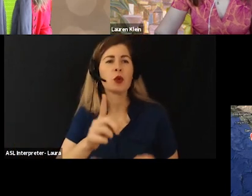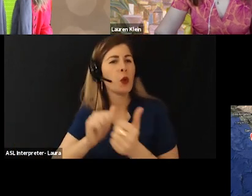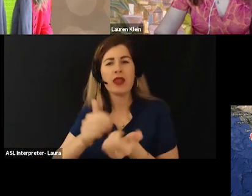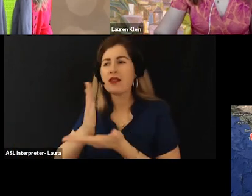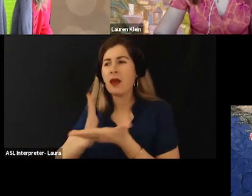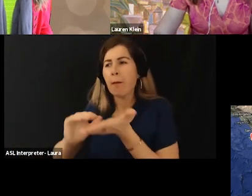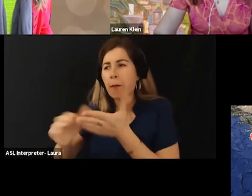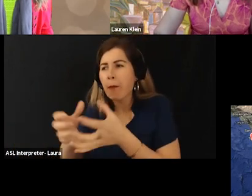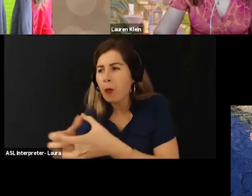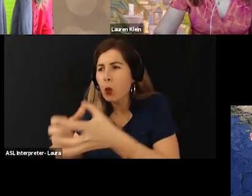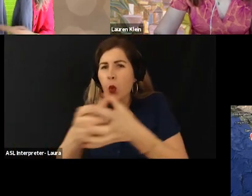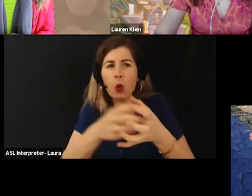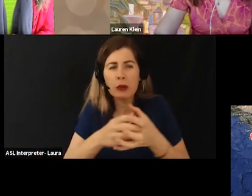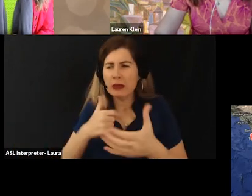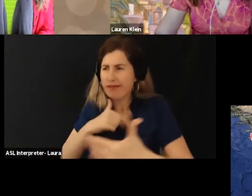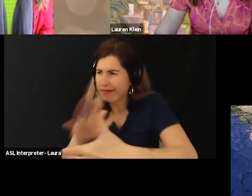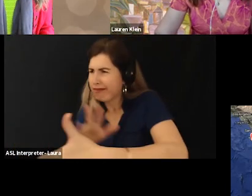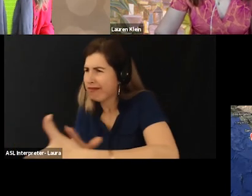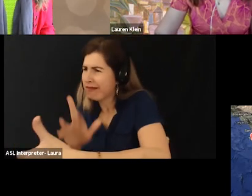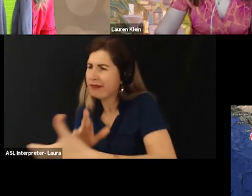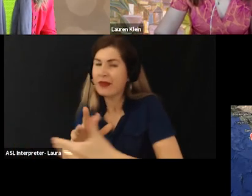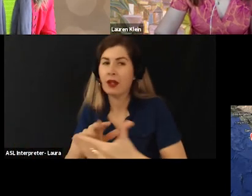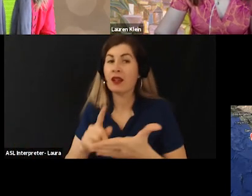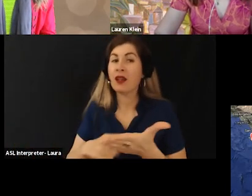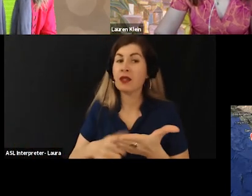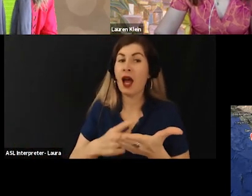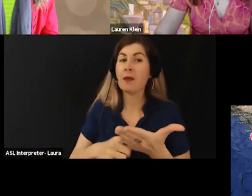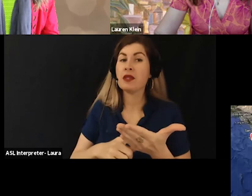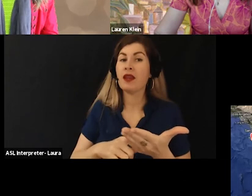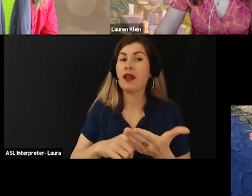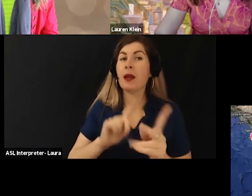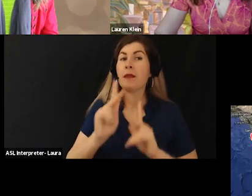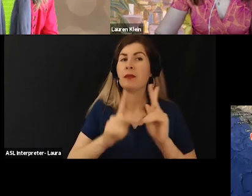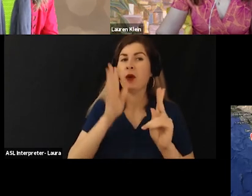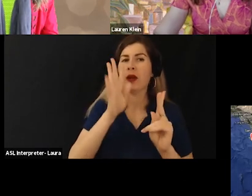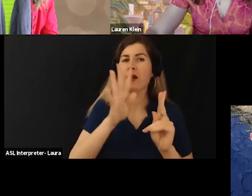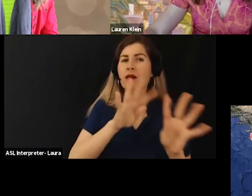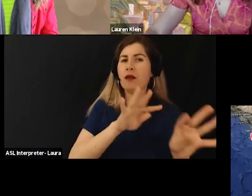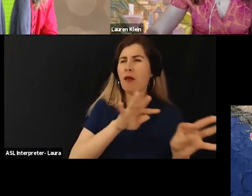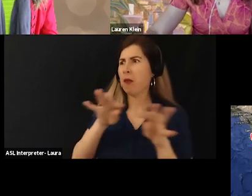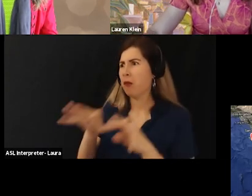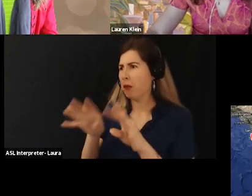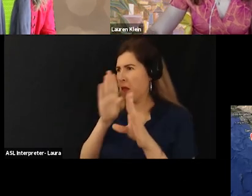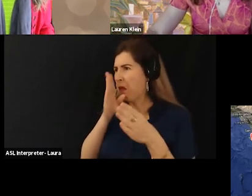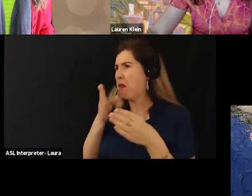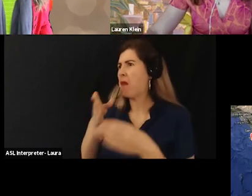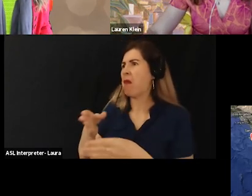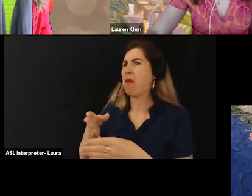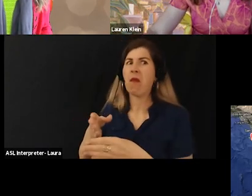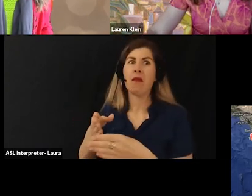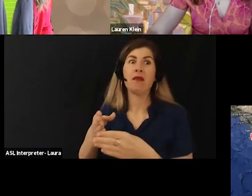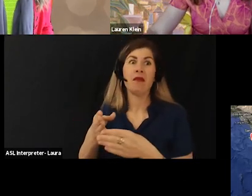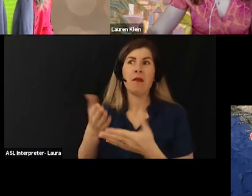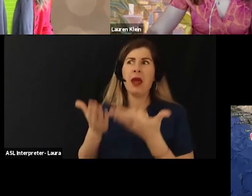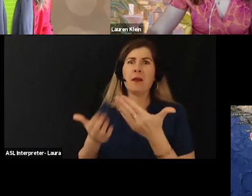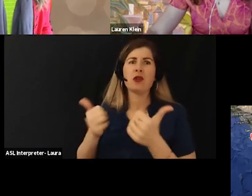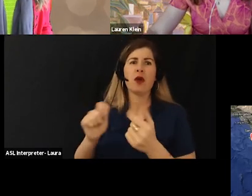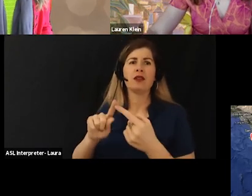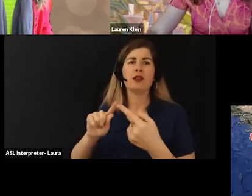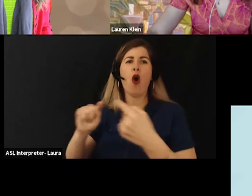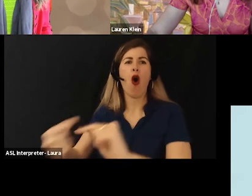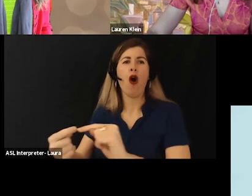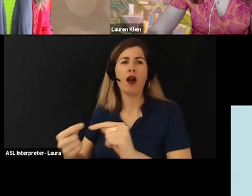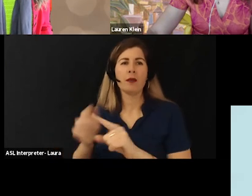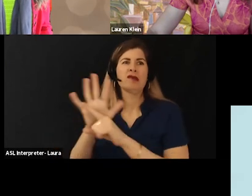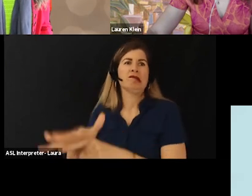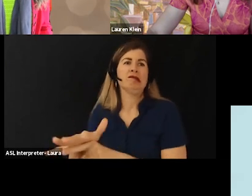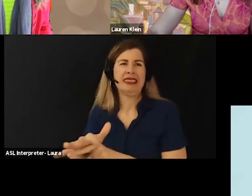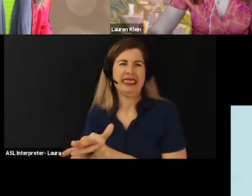You can be making people visible to a state that, that may want to, to harm or target those folks.